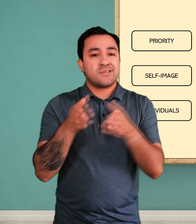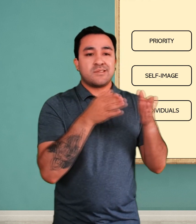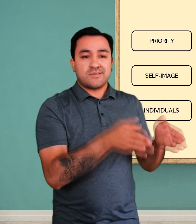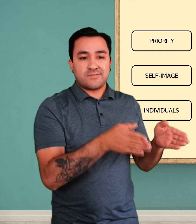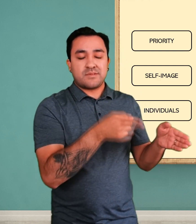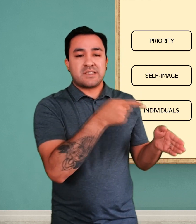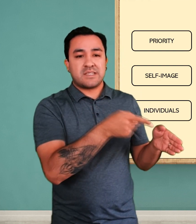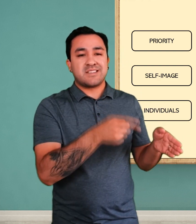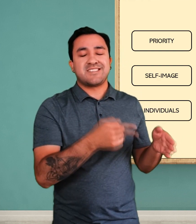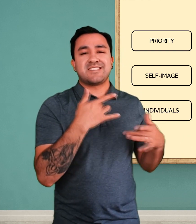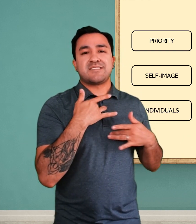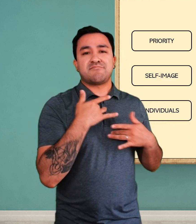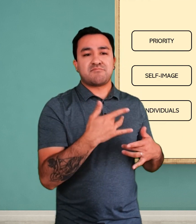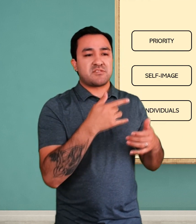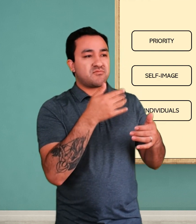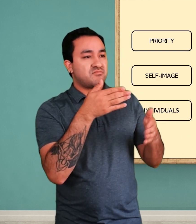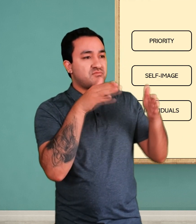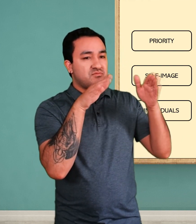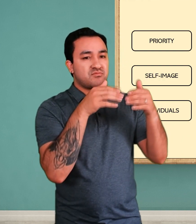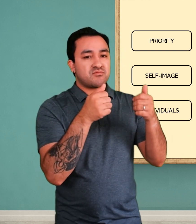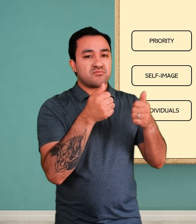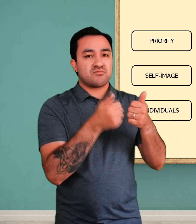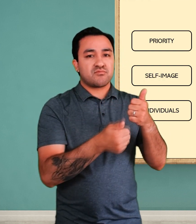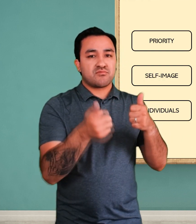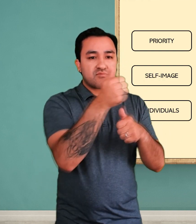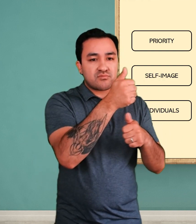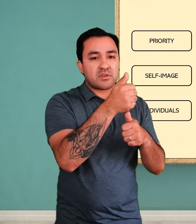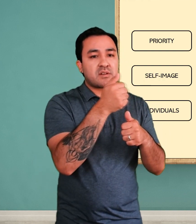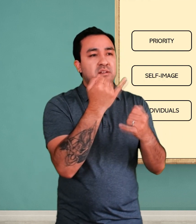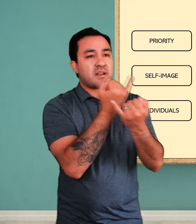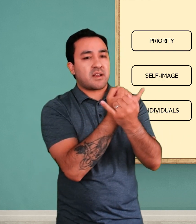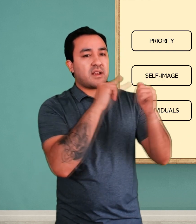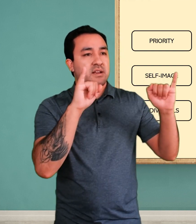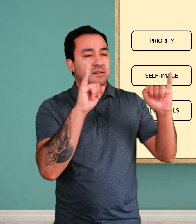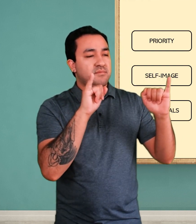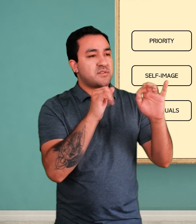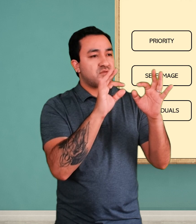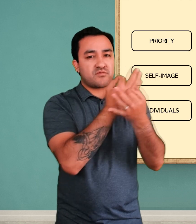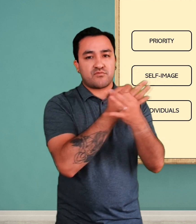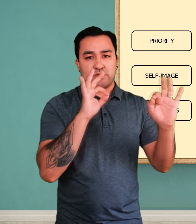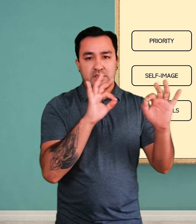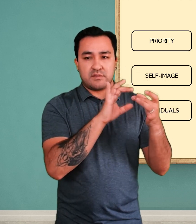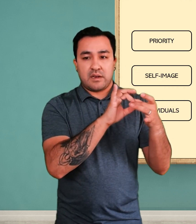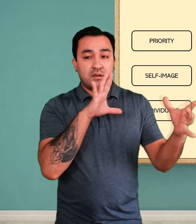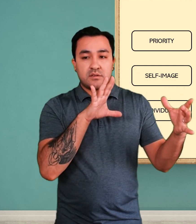cultures that prioritize independence and this idea of freedom from others. Not to be confused